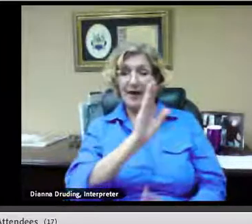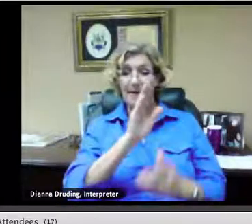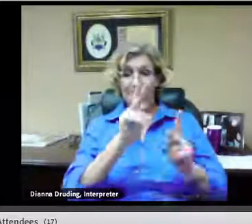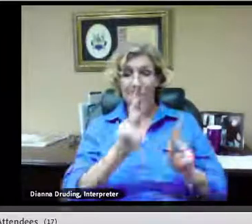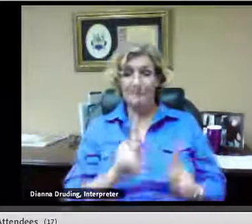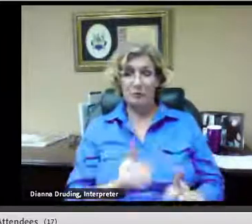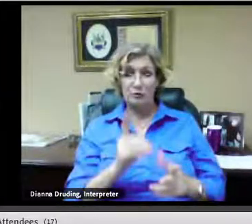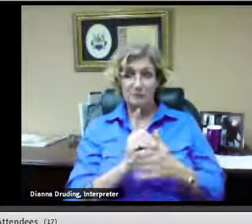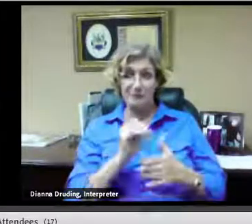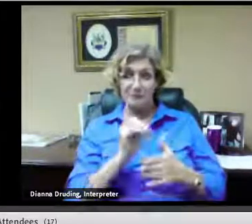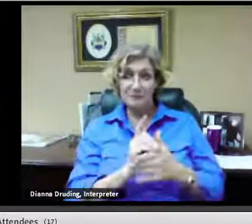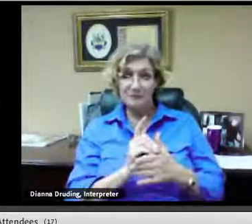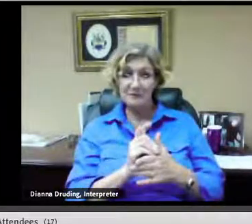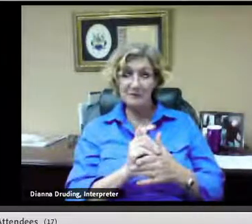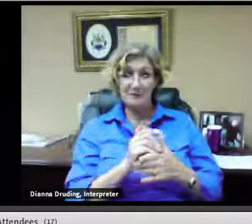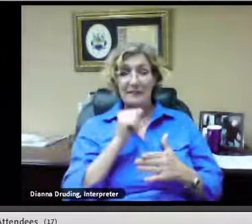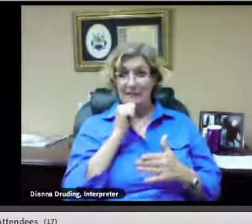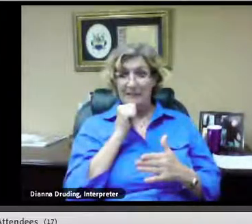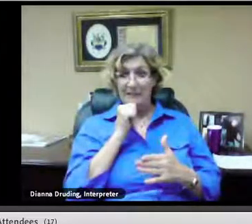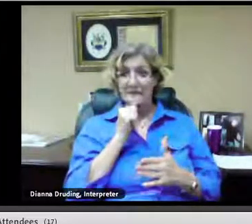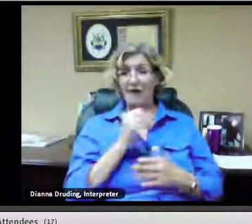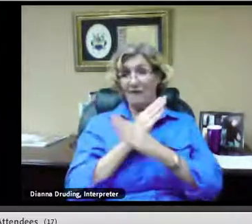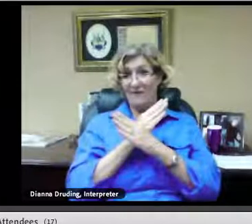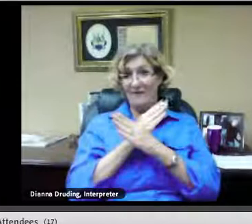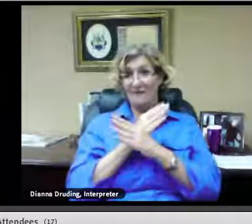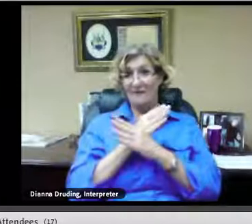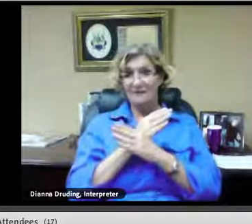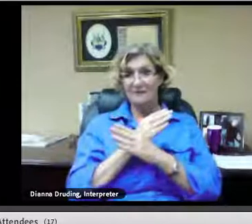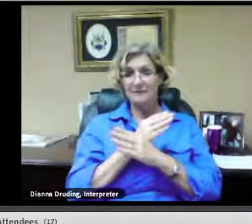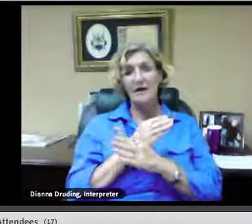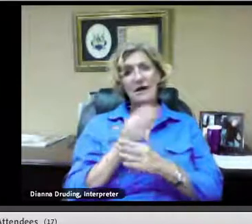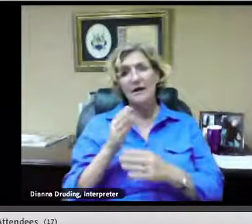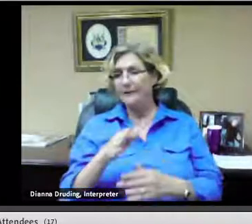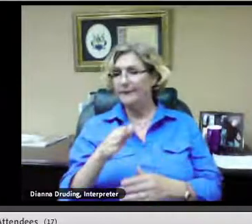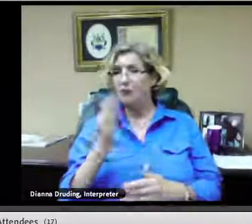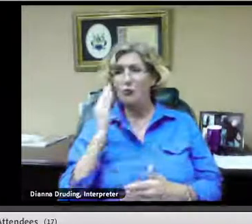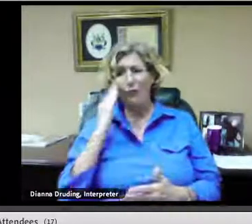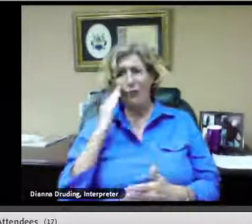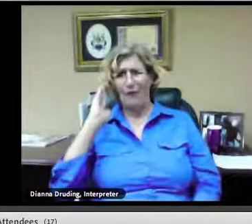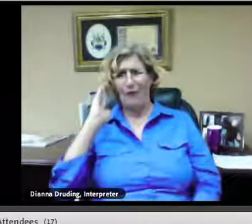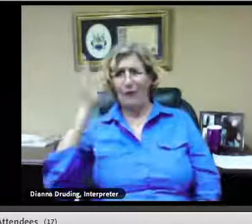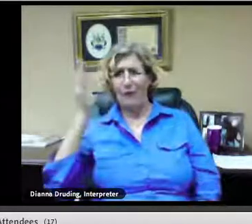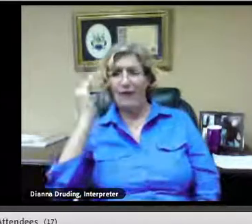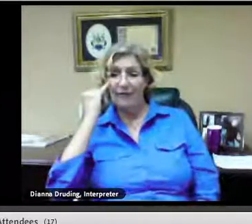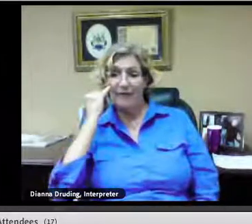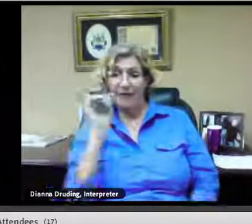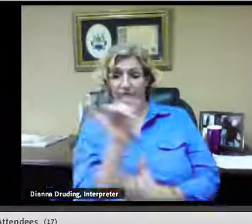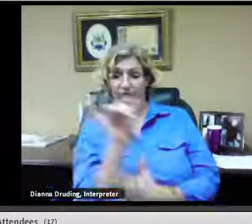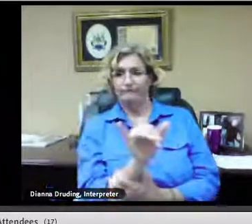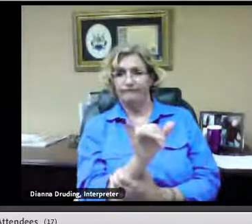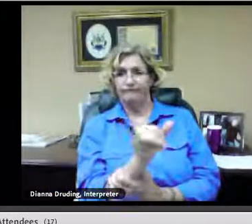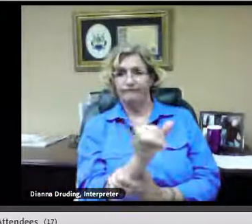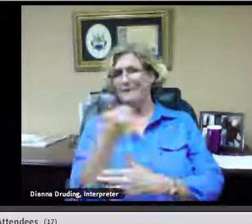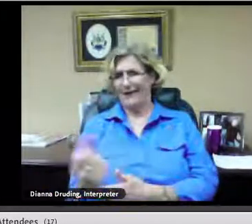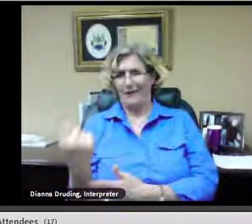if they are or they're not. Do not assume because a person does not appear to have a disability that he or she is faking